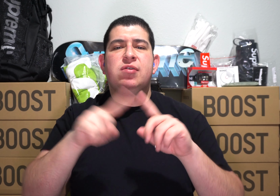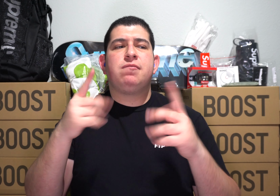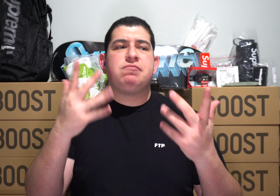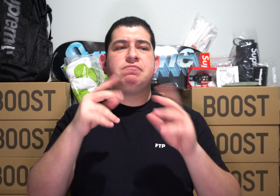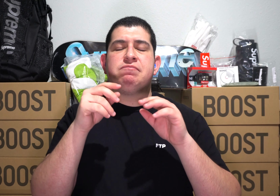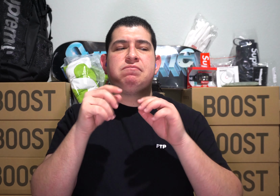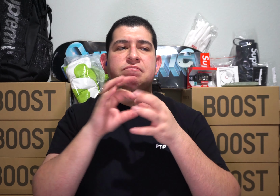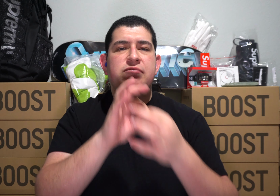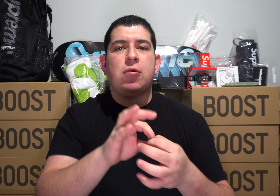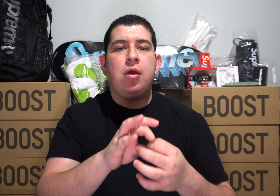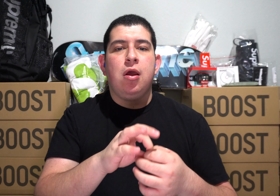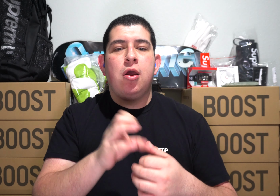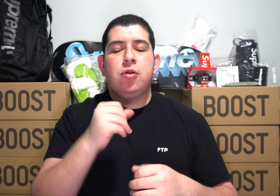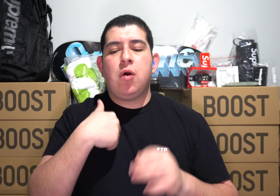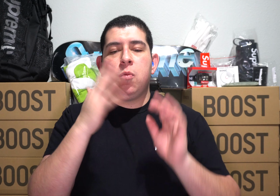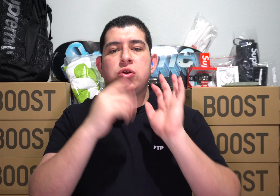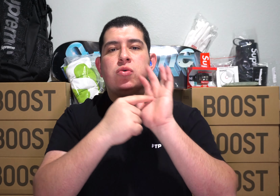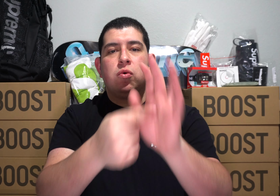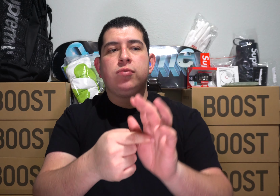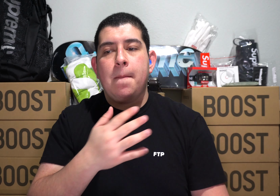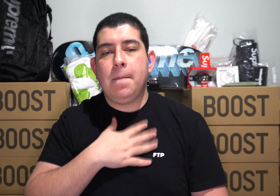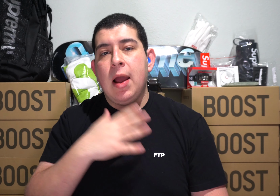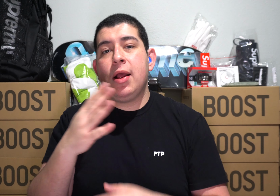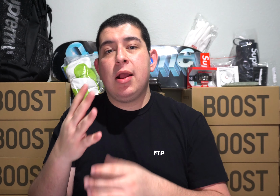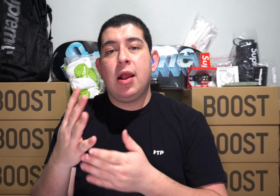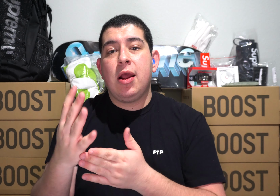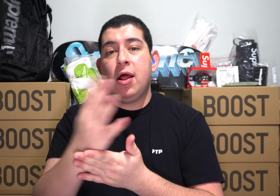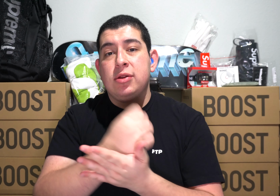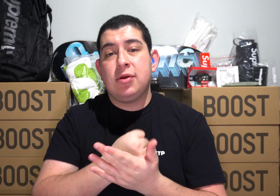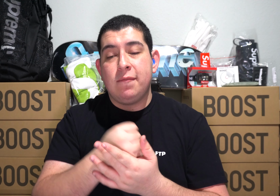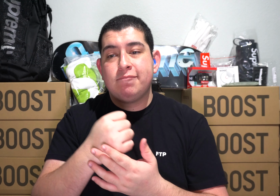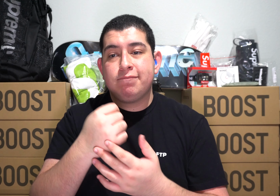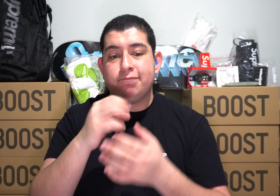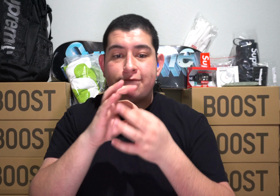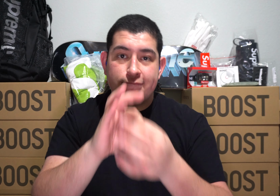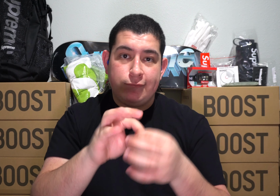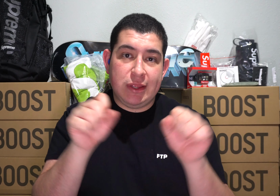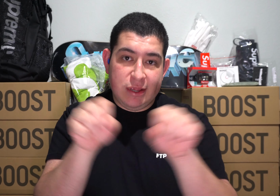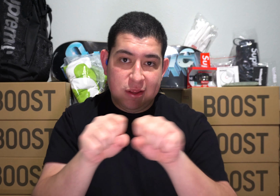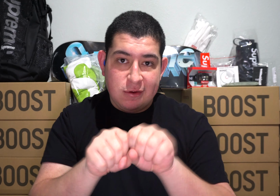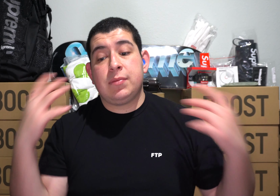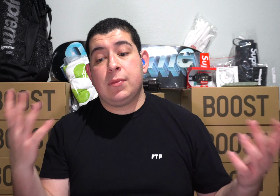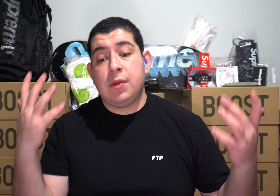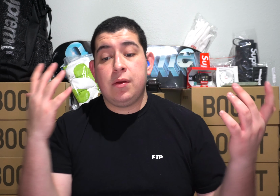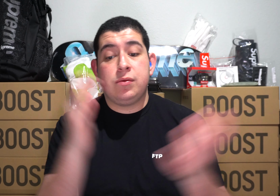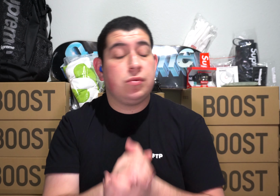This video is about my collection - sneakers.